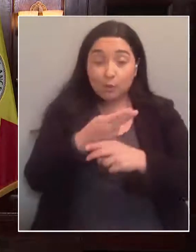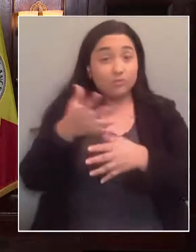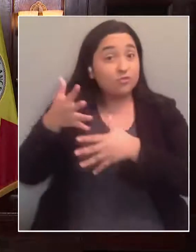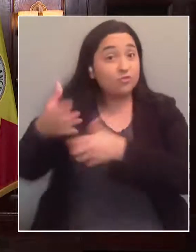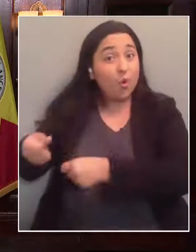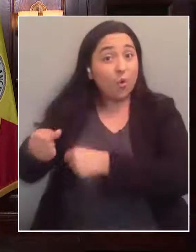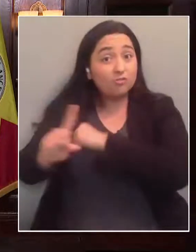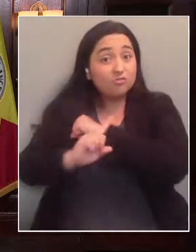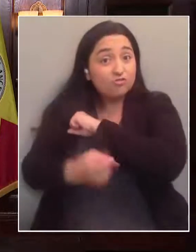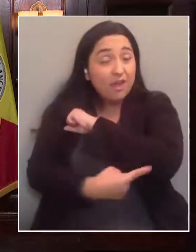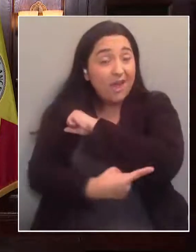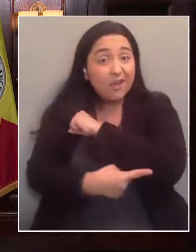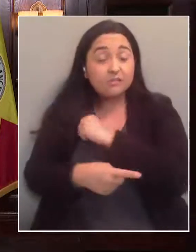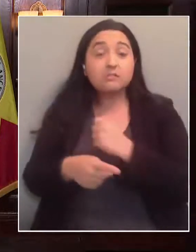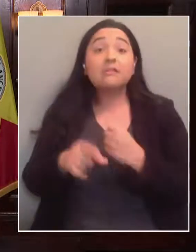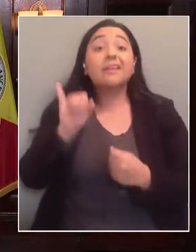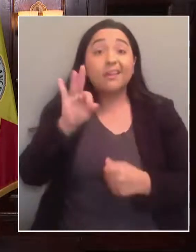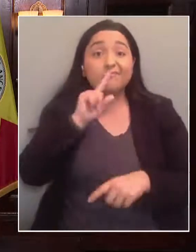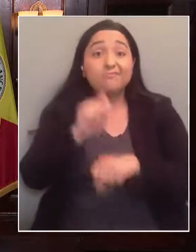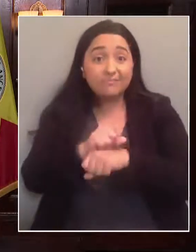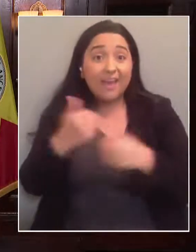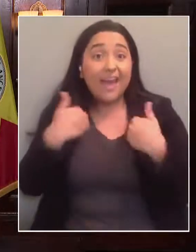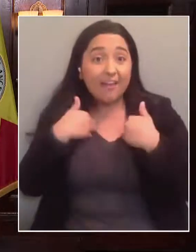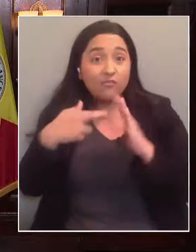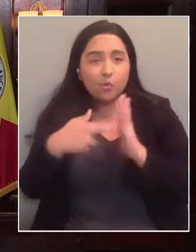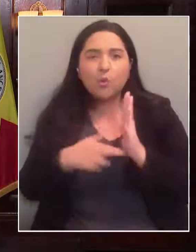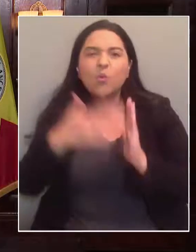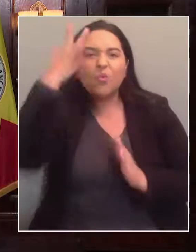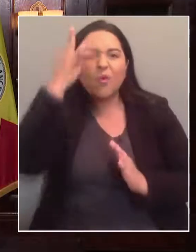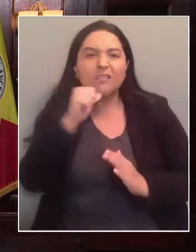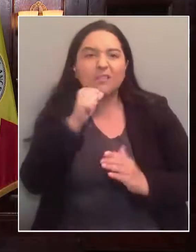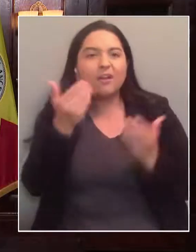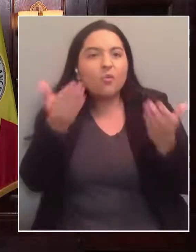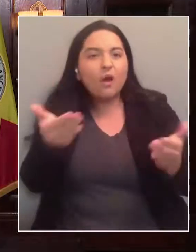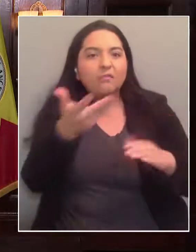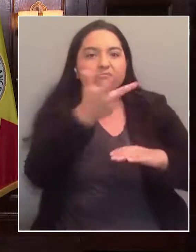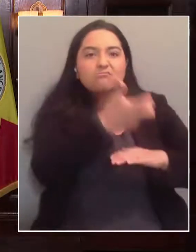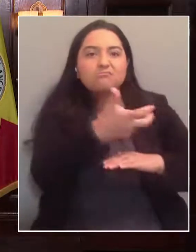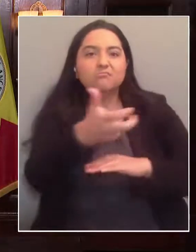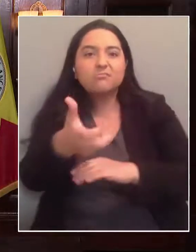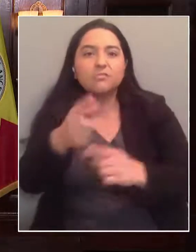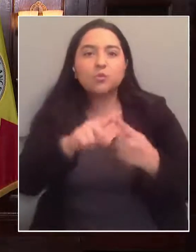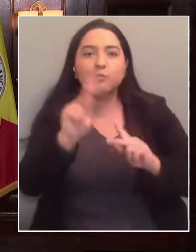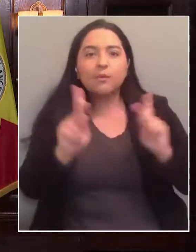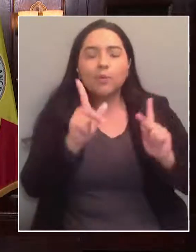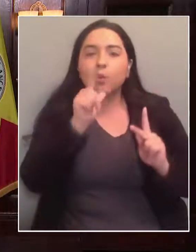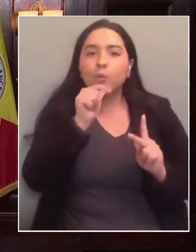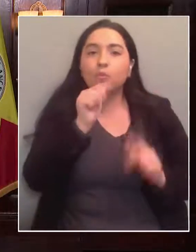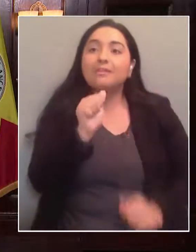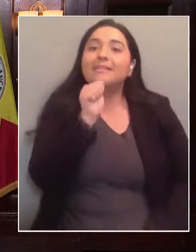ARMS OF PEOPLE WHO MAY NOT BE PRIORITY PEOPLE INSTEAD OF JUST THROWING THEM AWAY.